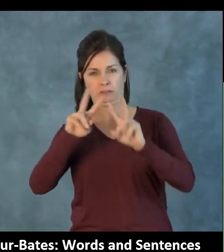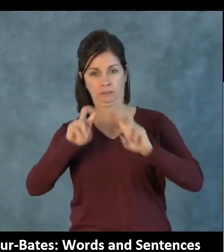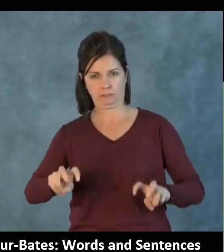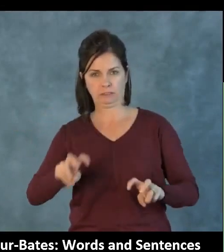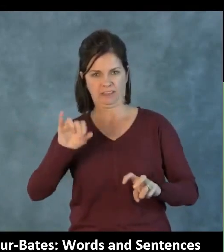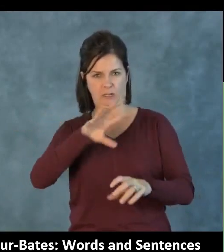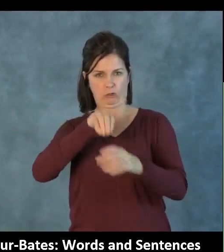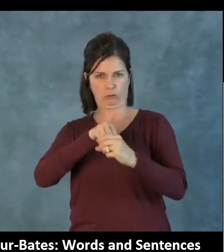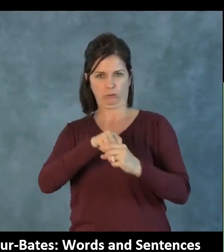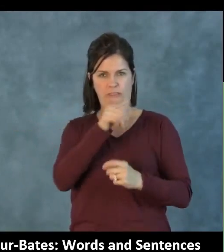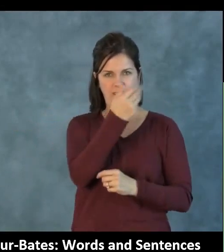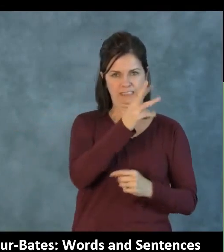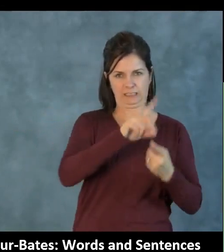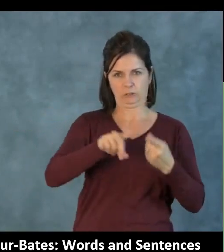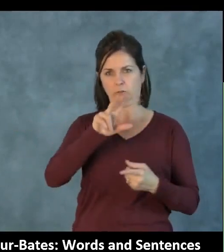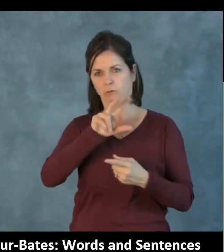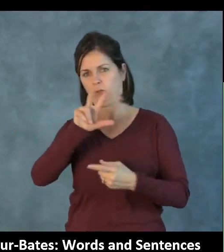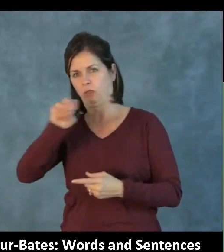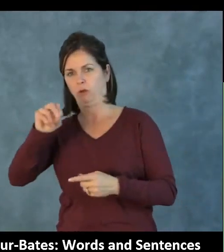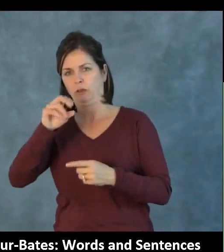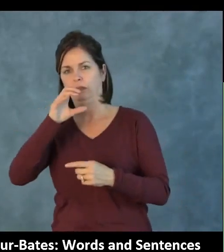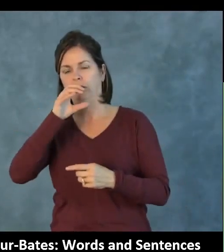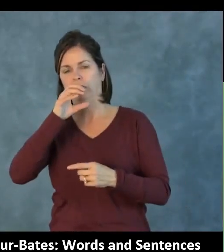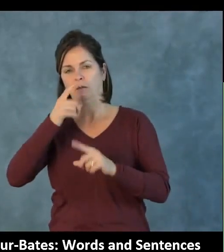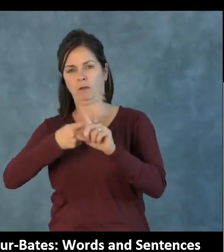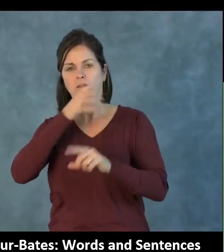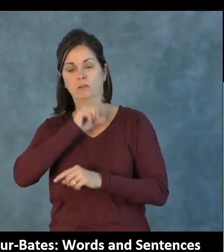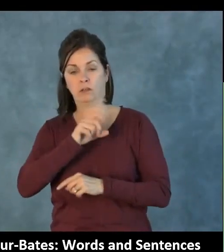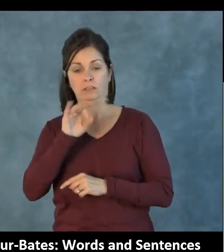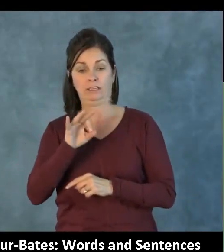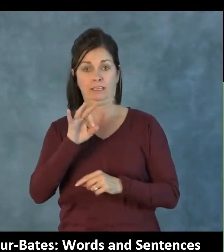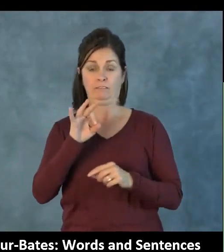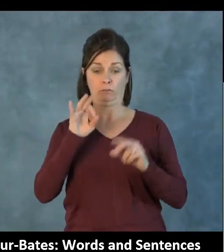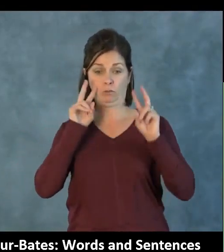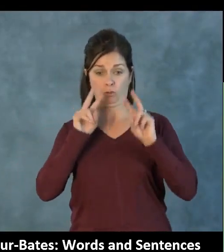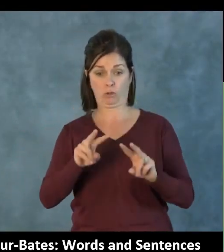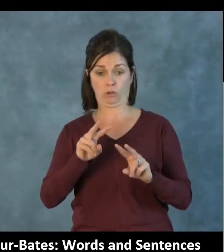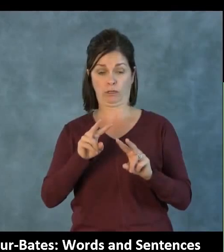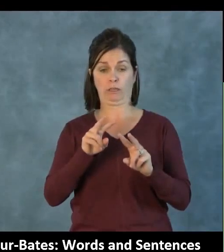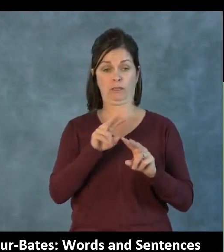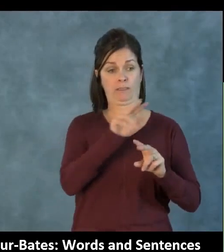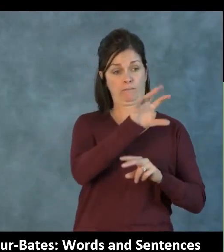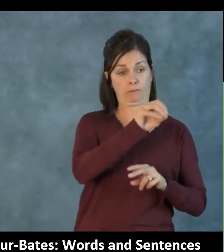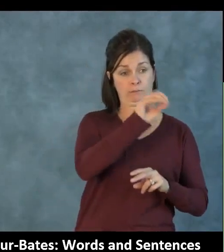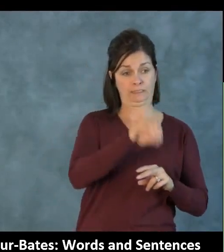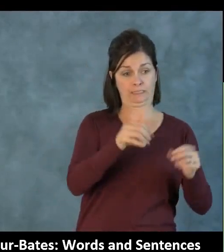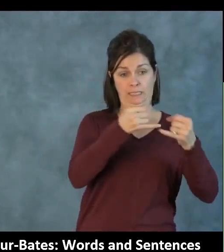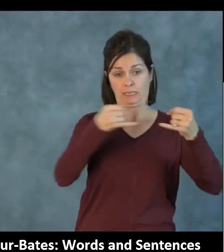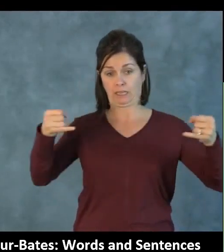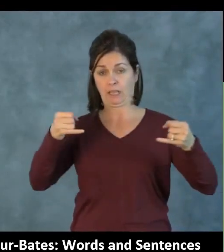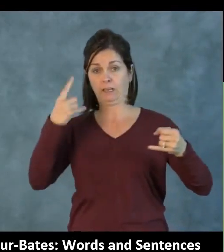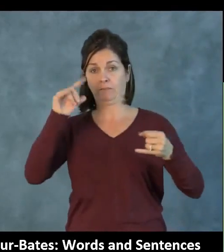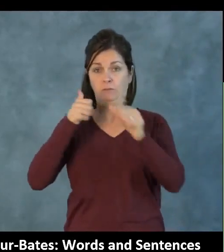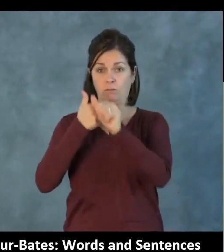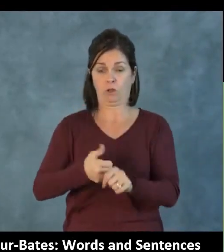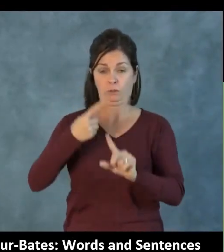you'll see that each month, if you follow along the 50th percentile line, a child needs to gain